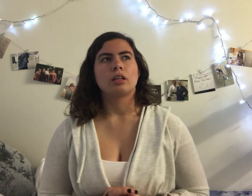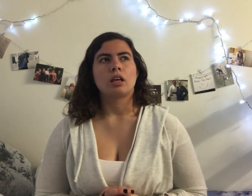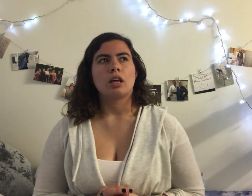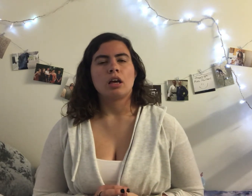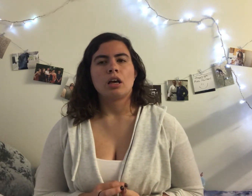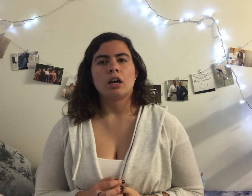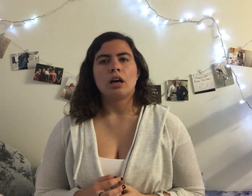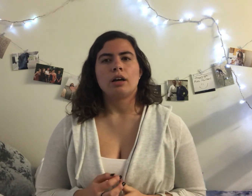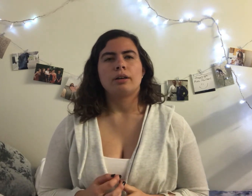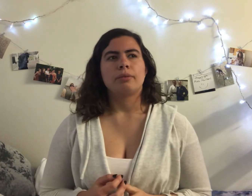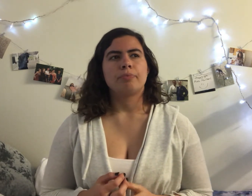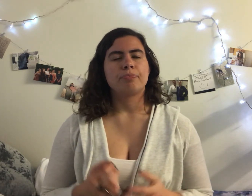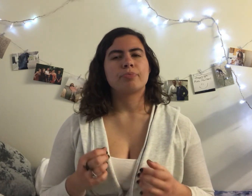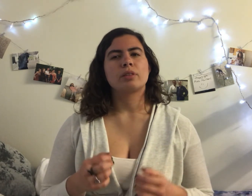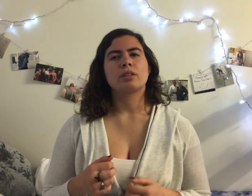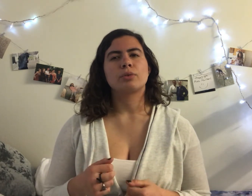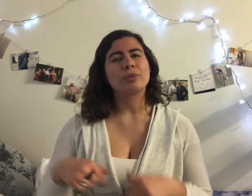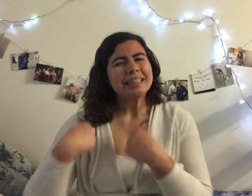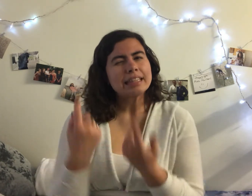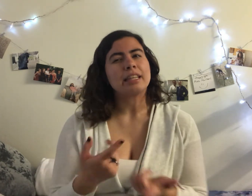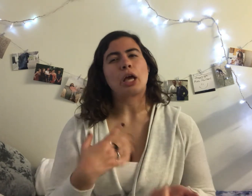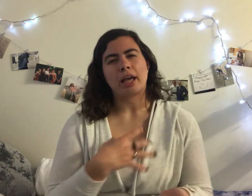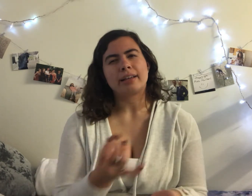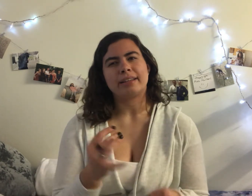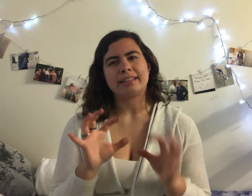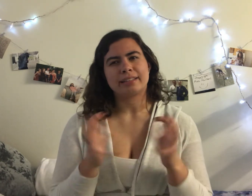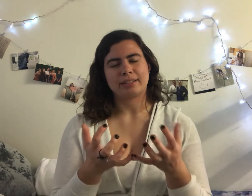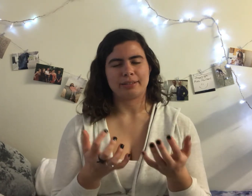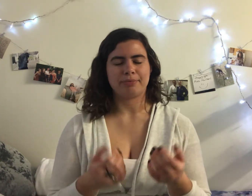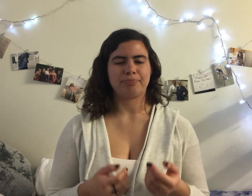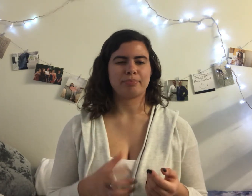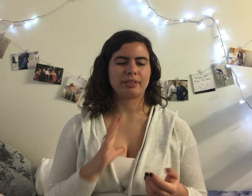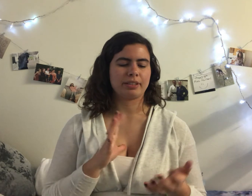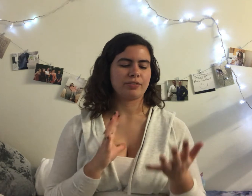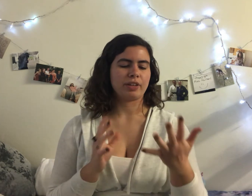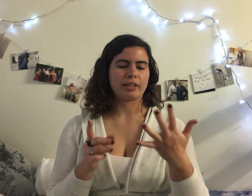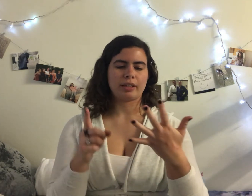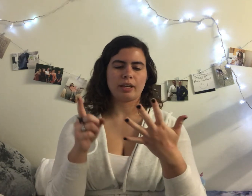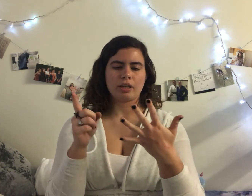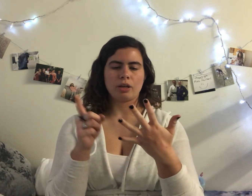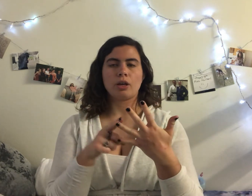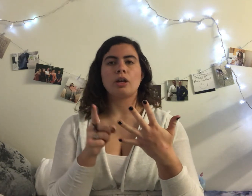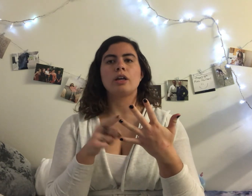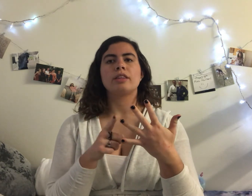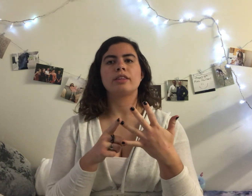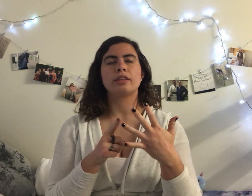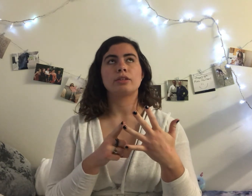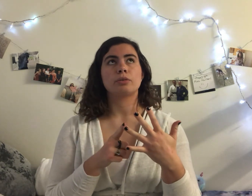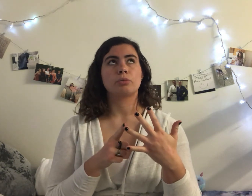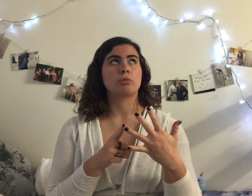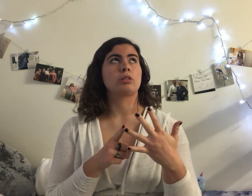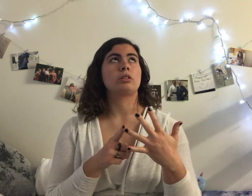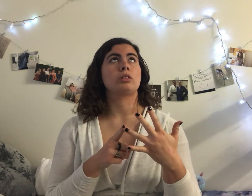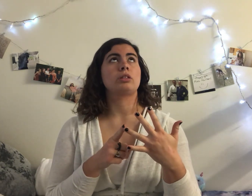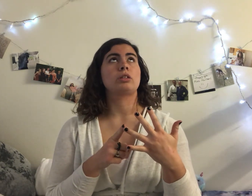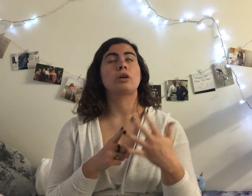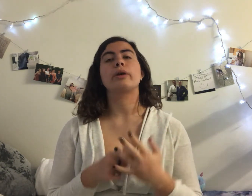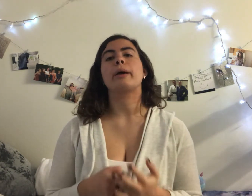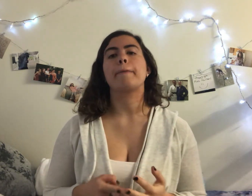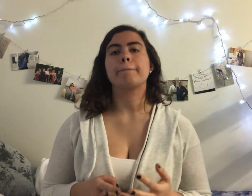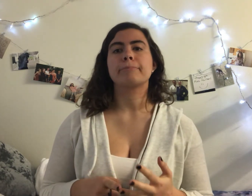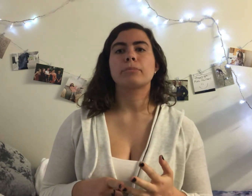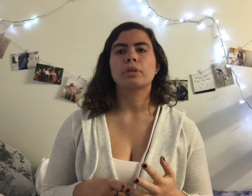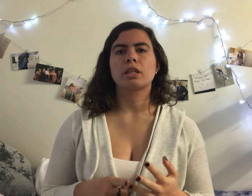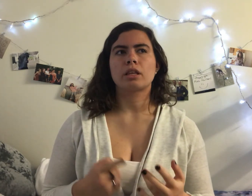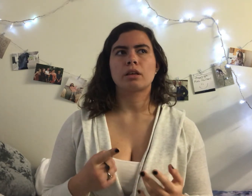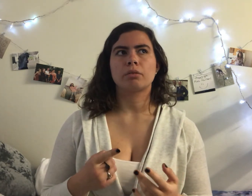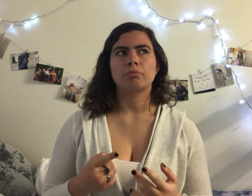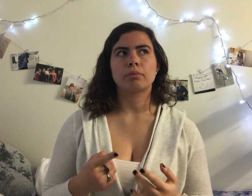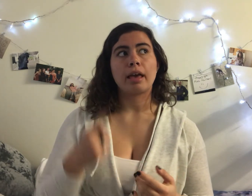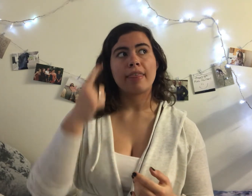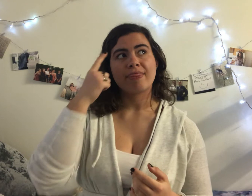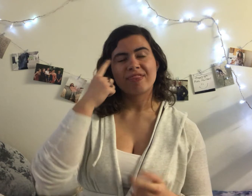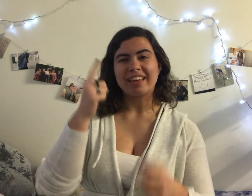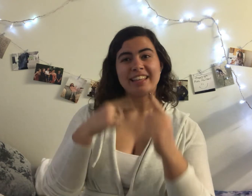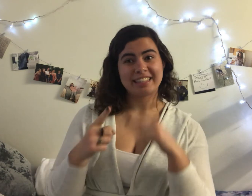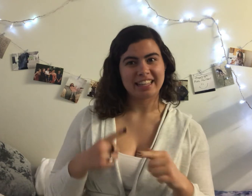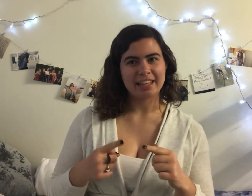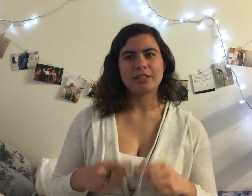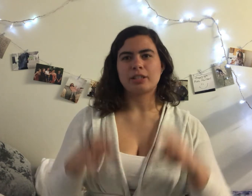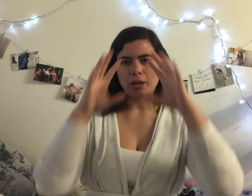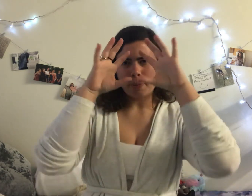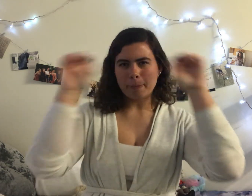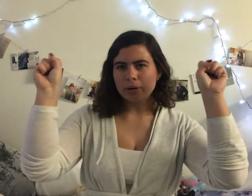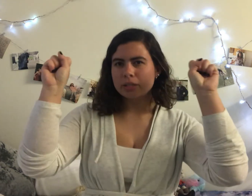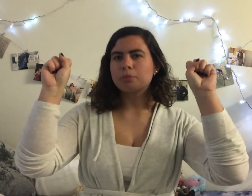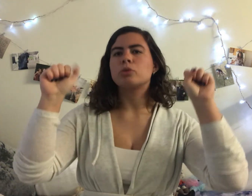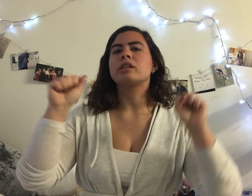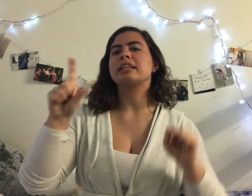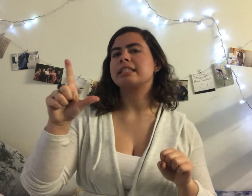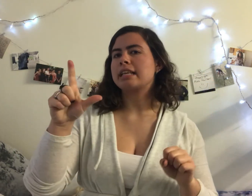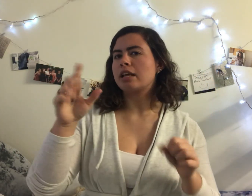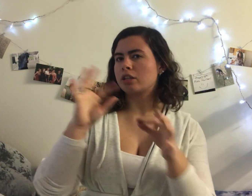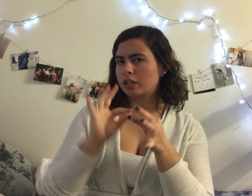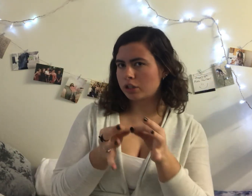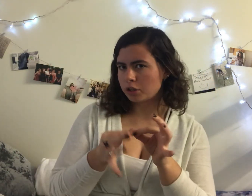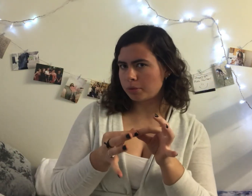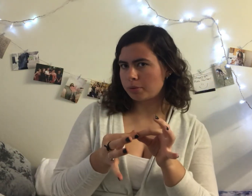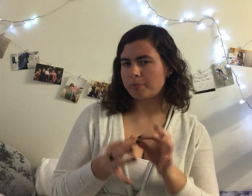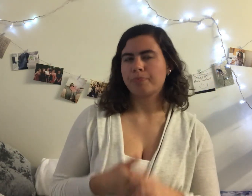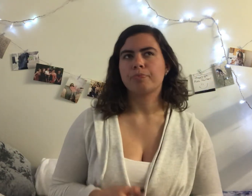So far, I've liked the class. The next class I have is, I think this sign is right, Principles of ASL Interpreting.